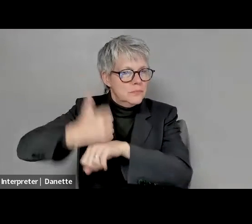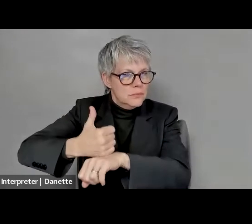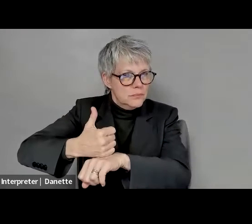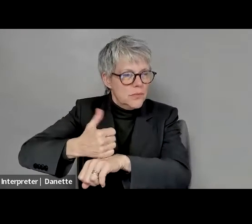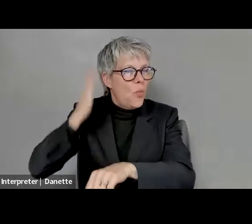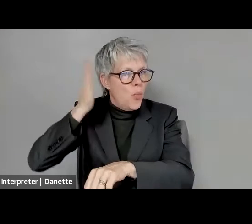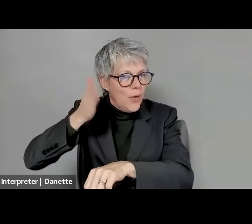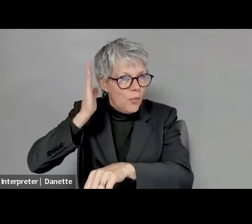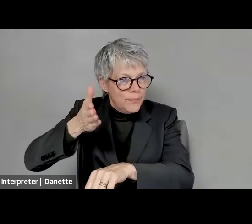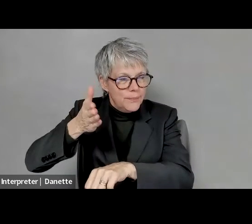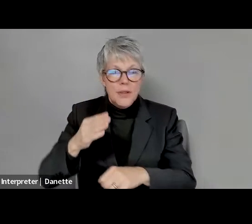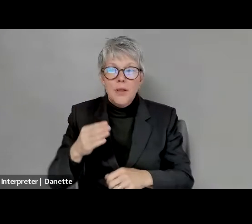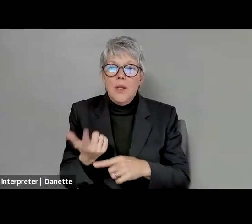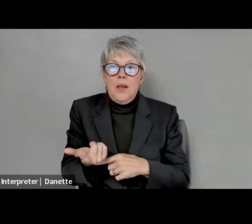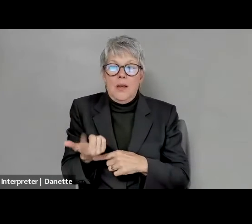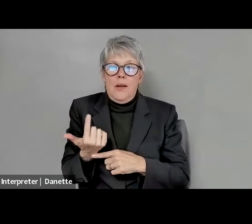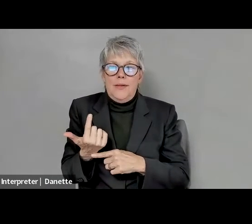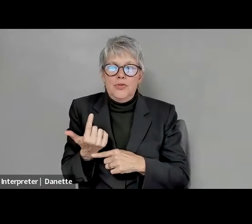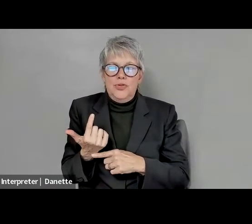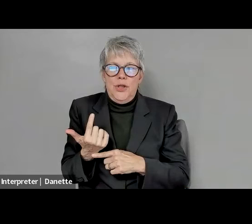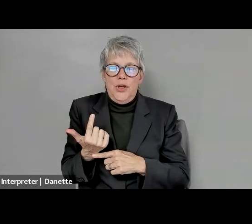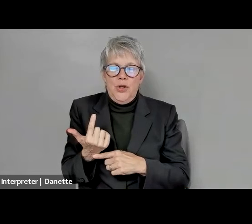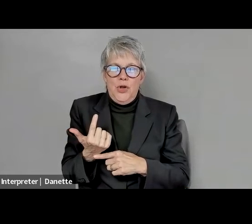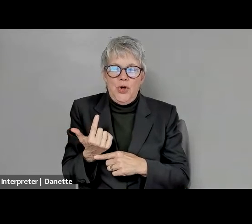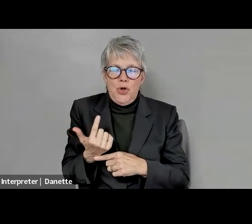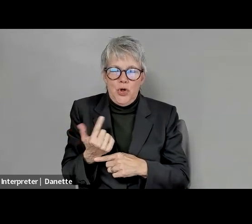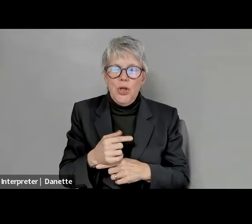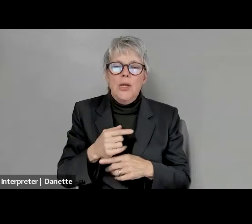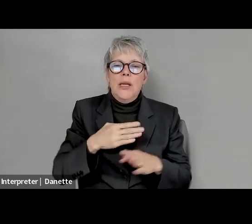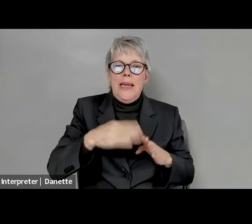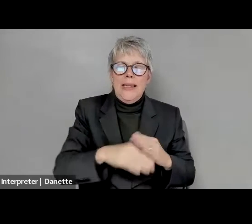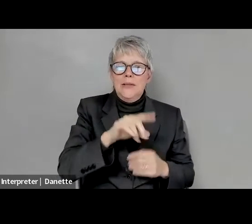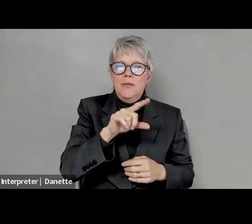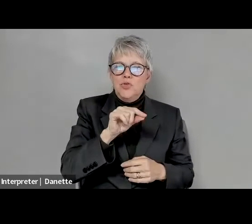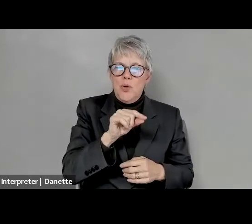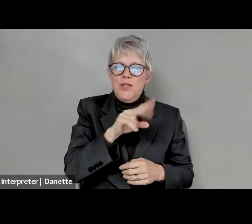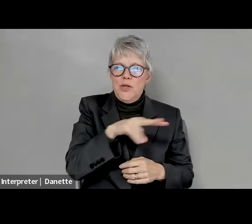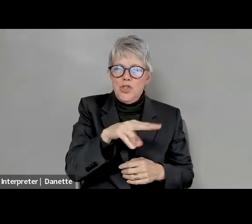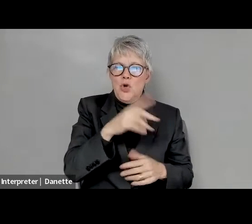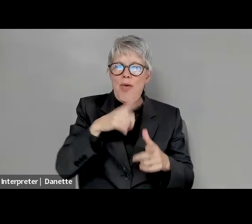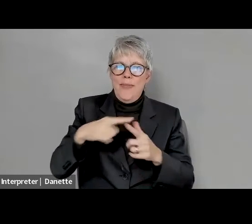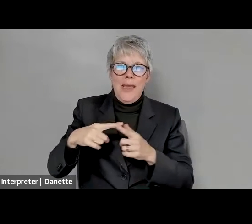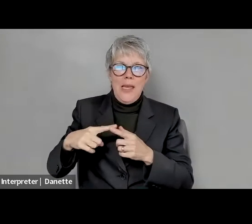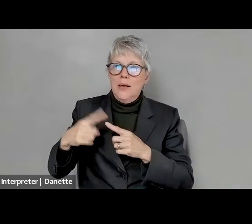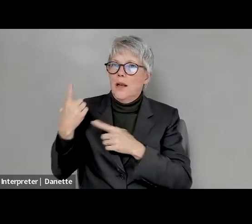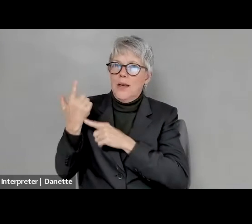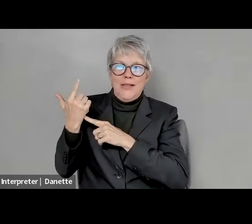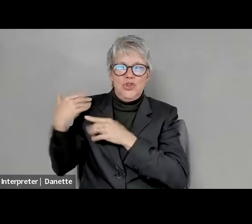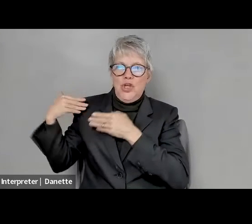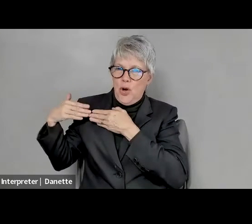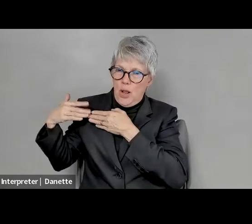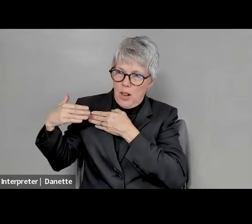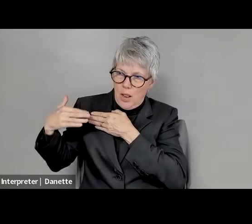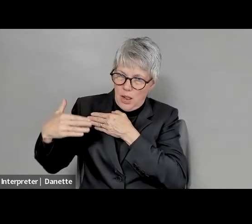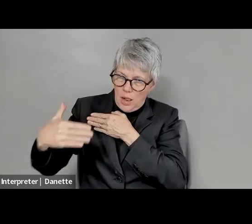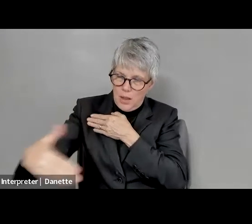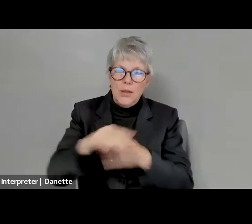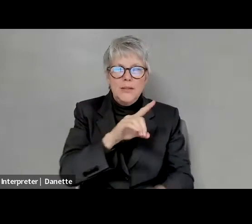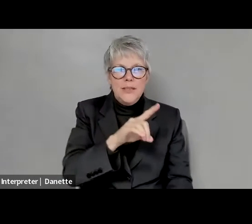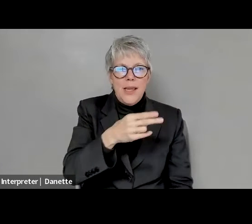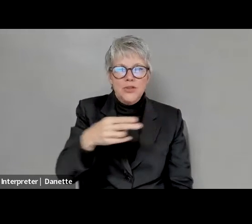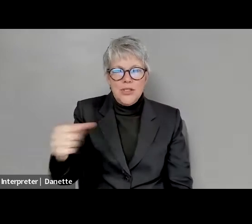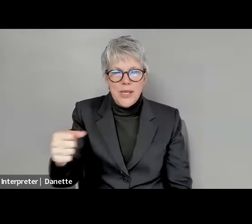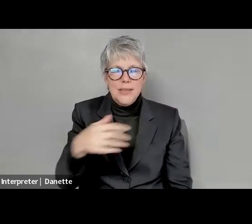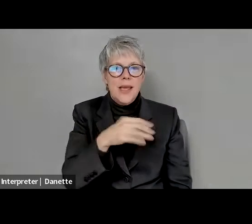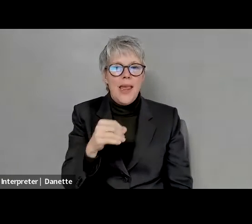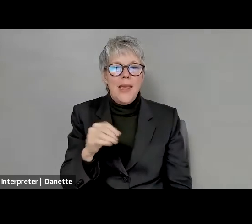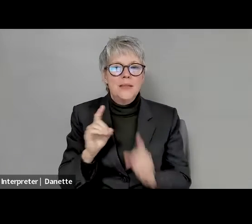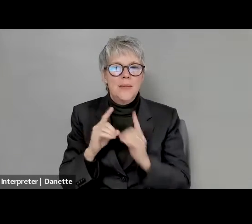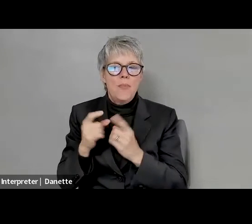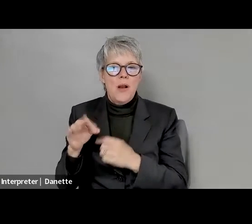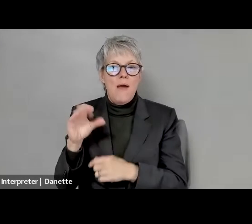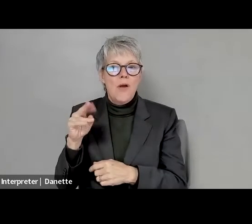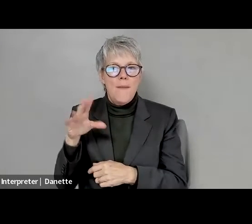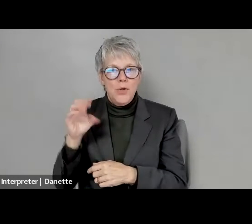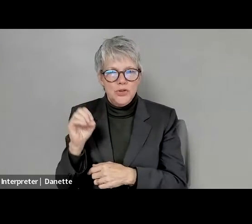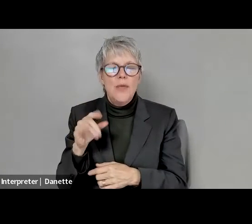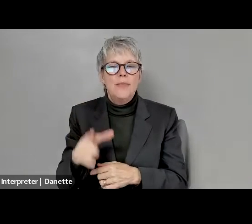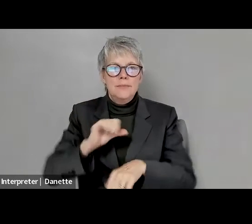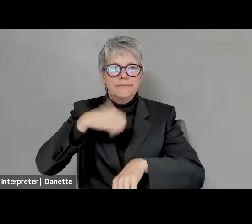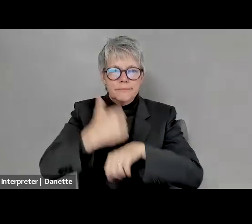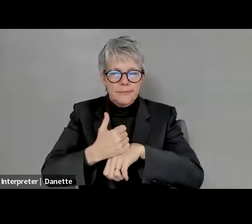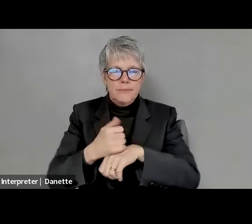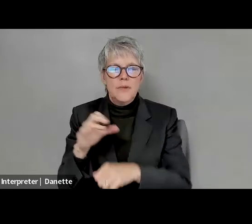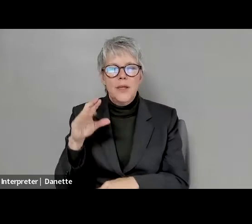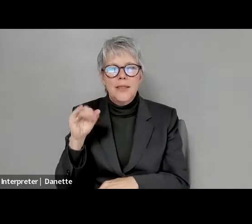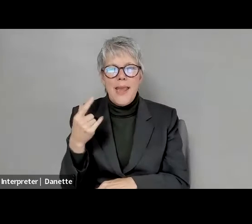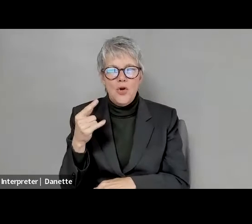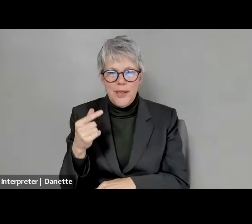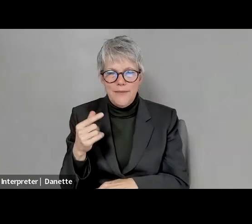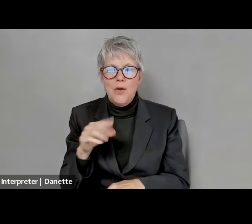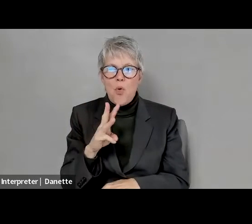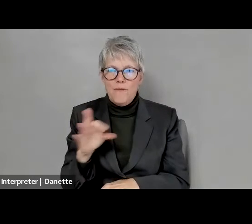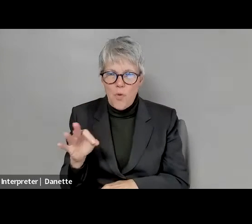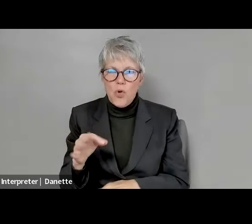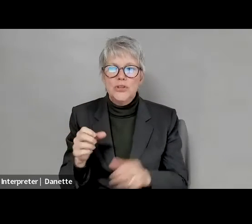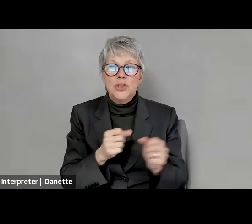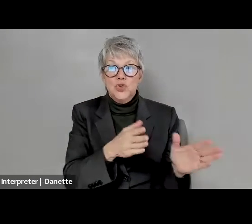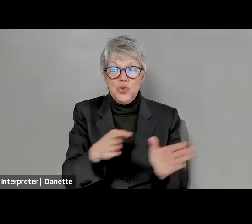Kelly Crosbie: last year. So at the end of two thousand and twenty, two, and all through last year the Department so dhs along with the Department of Commerce. They convene something called the Caregiving workforce Strategic Leadership Council. It's a it's a mouthful. It's a lot,